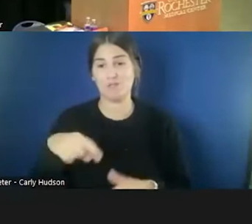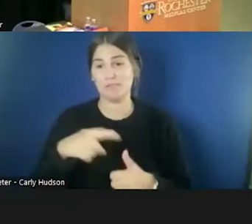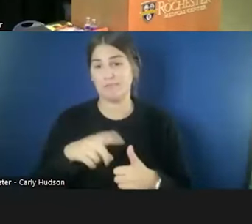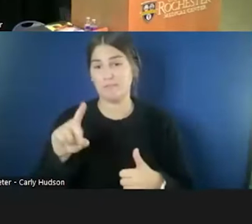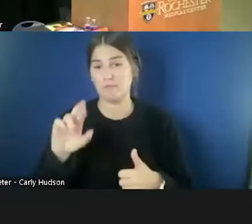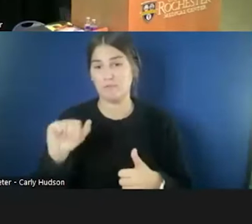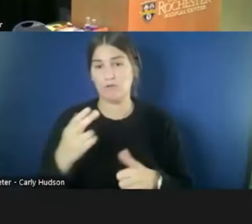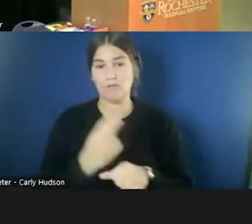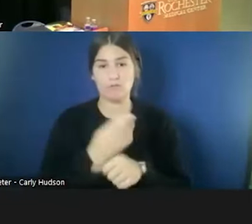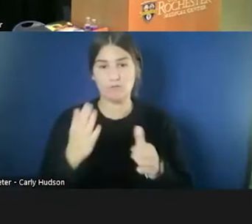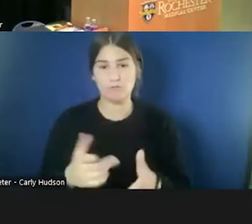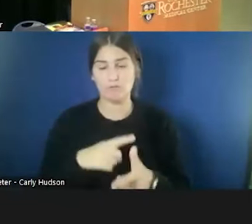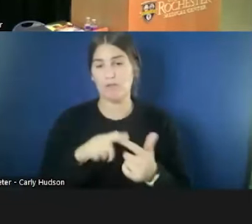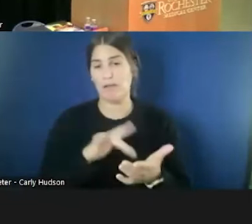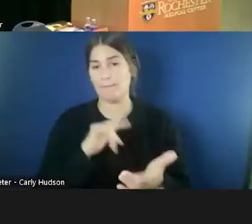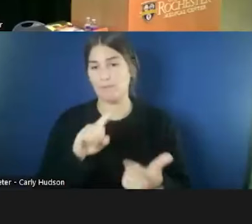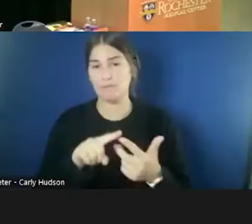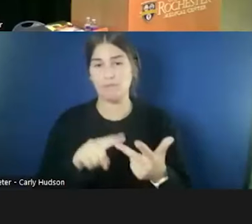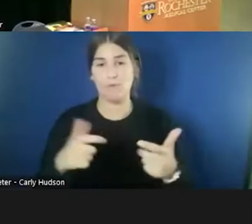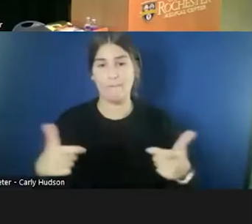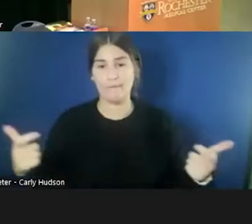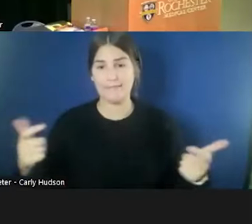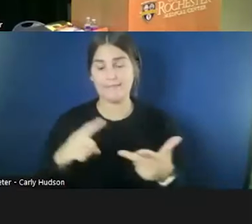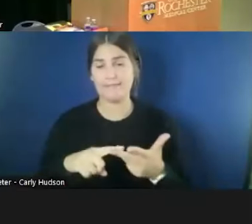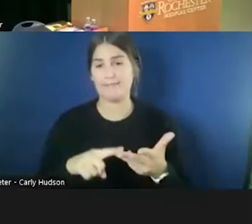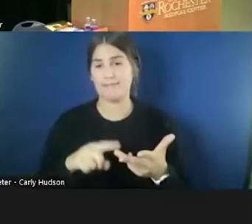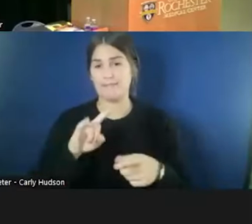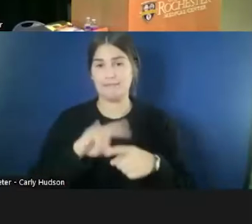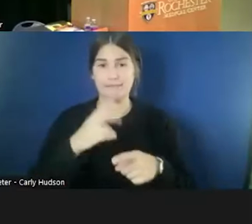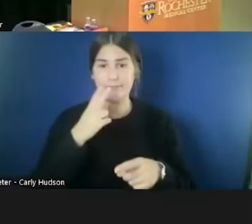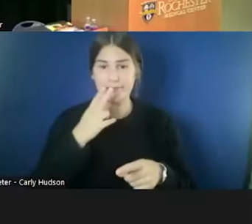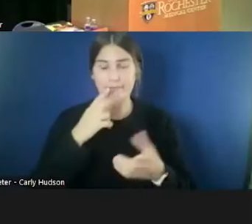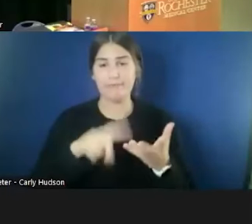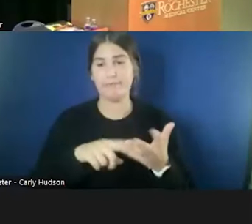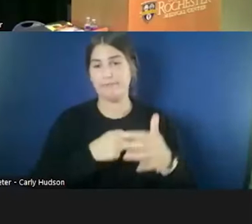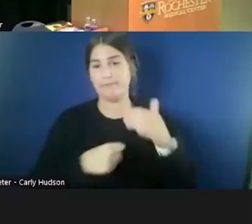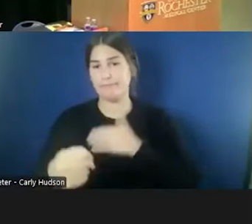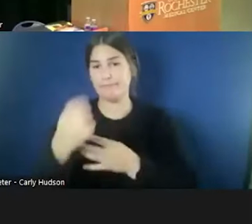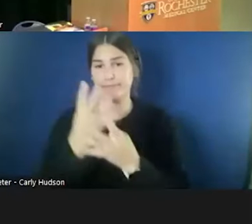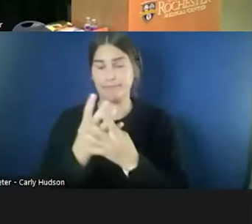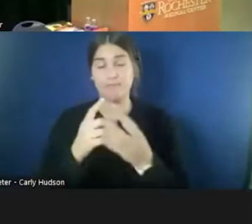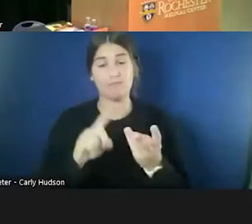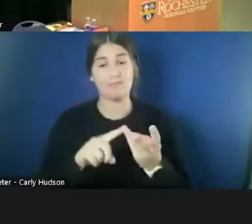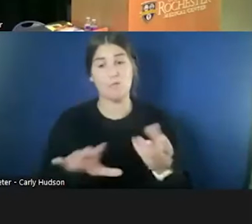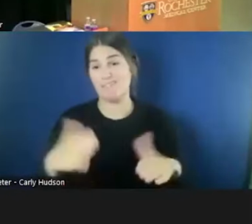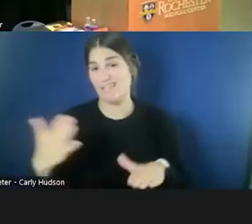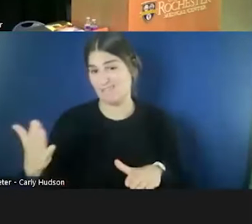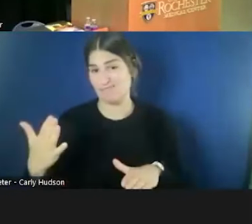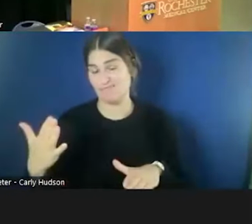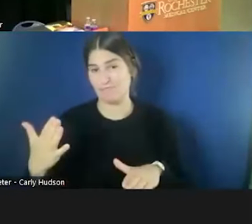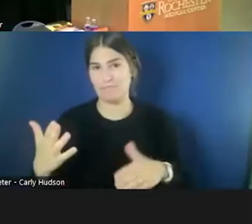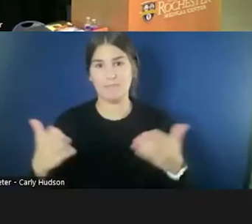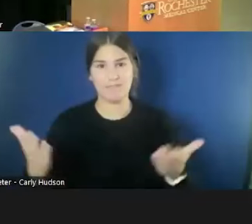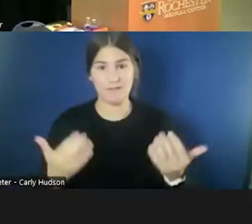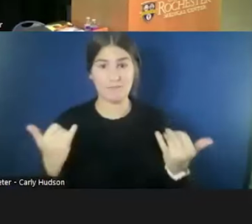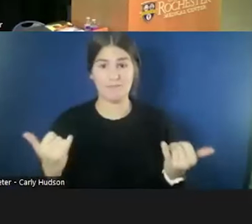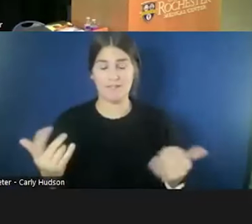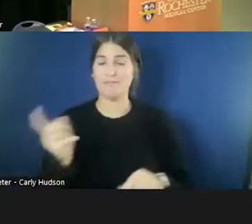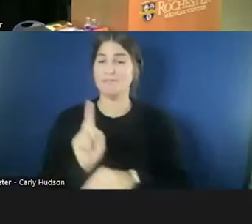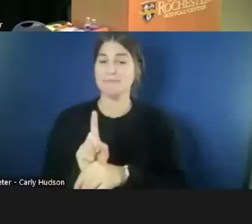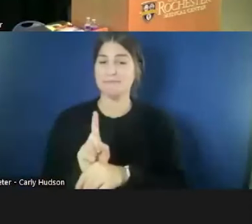drug abuser obese cigarette smoker incarcerated or dead and today here I am standing in a room